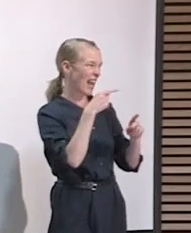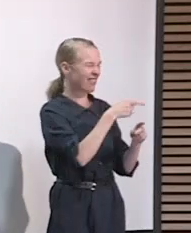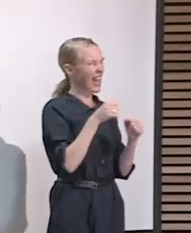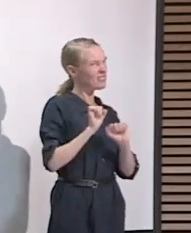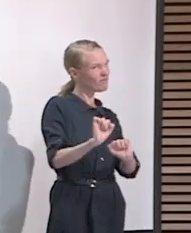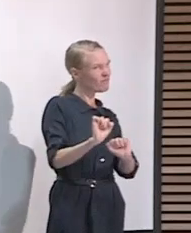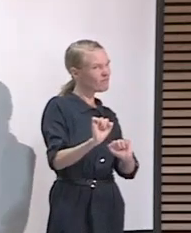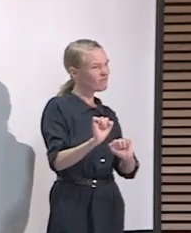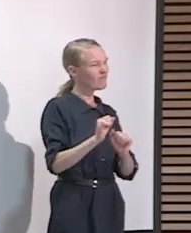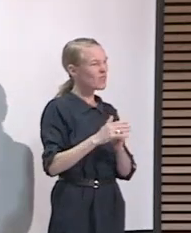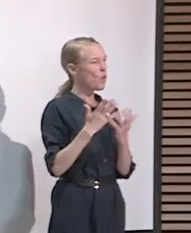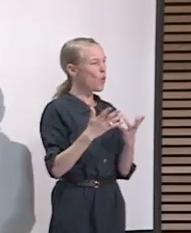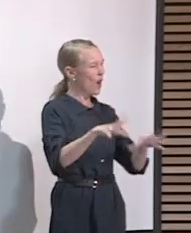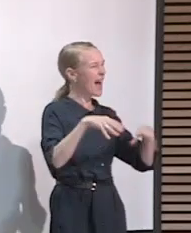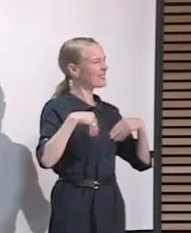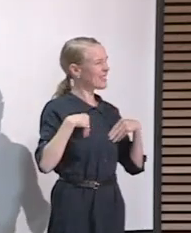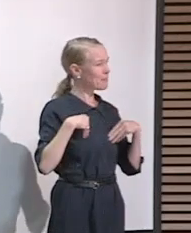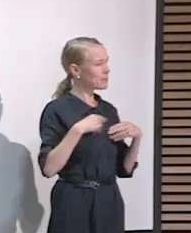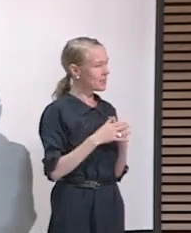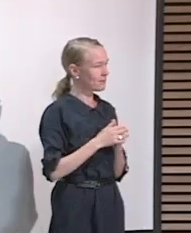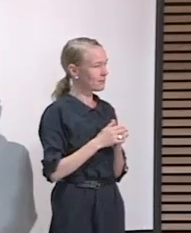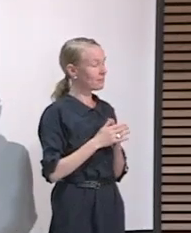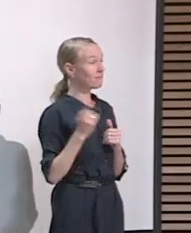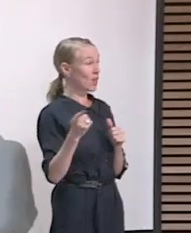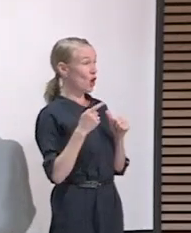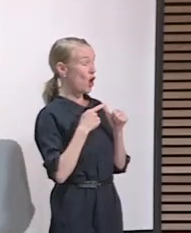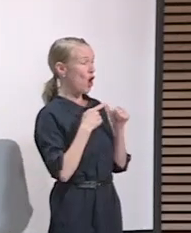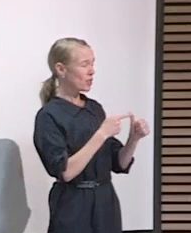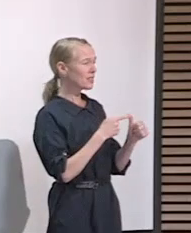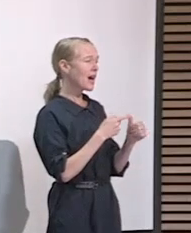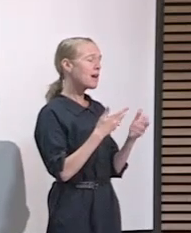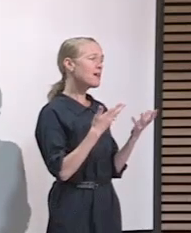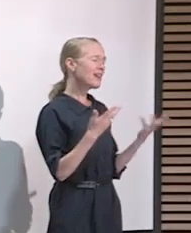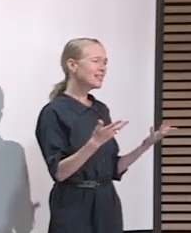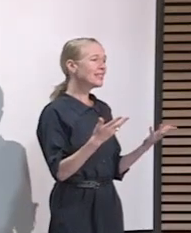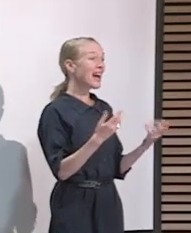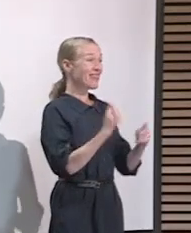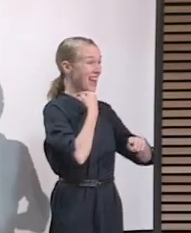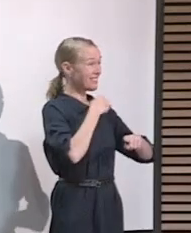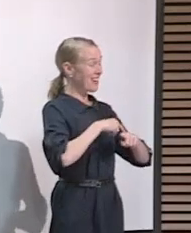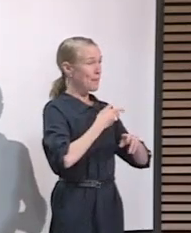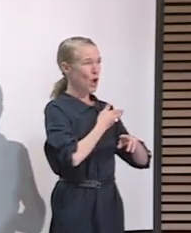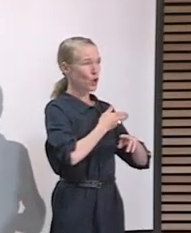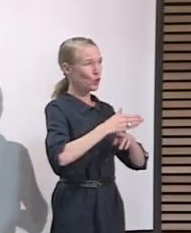quarantine, the families has that carried on are people OK with that now? They are quite OK, that